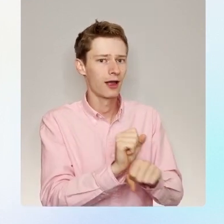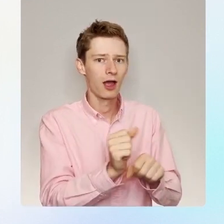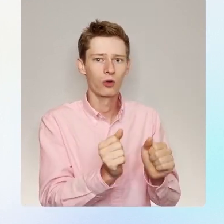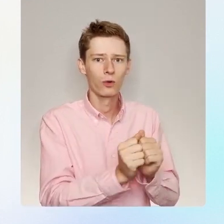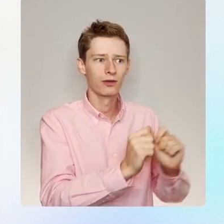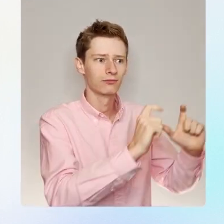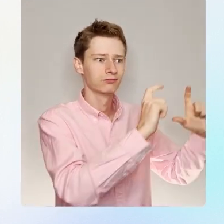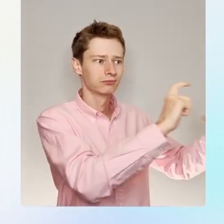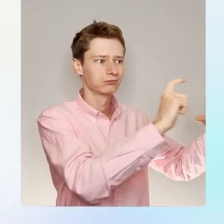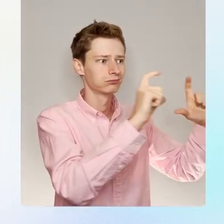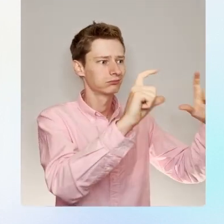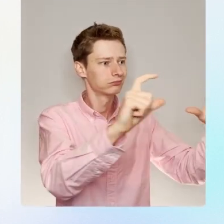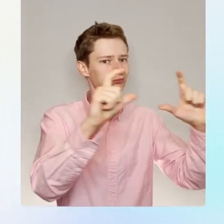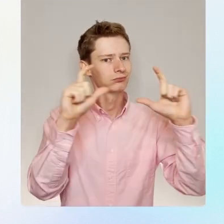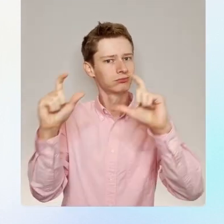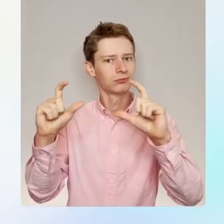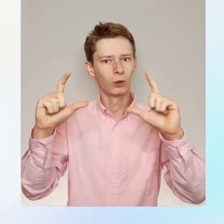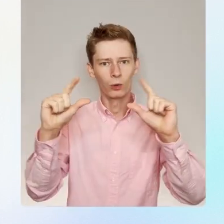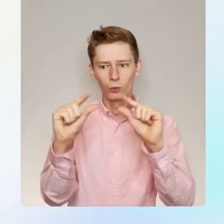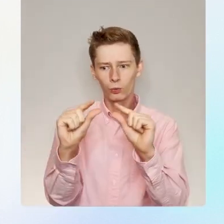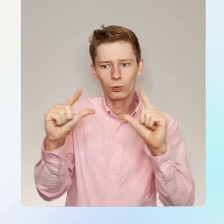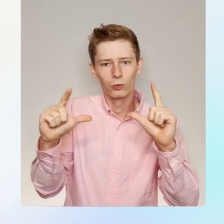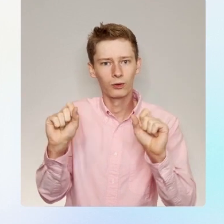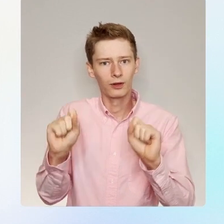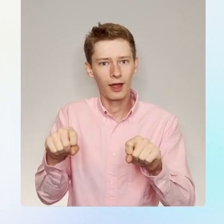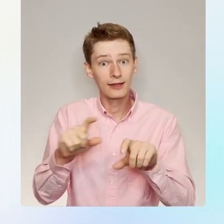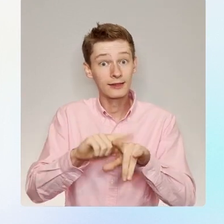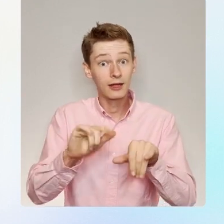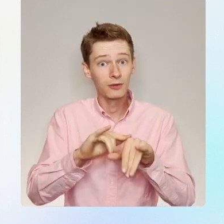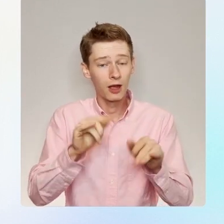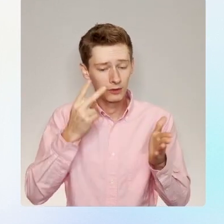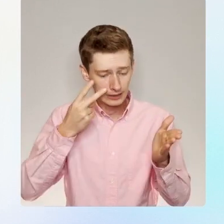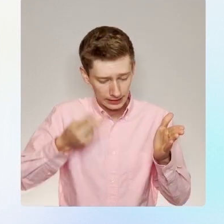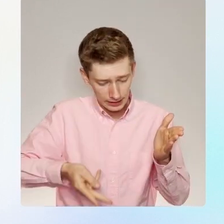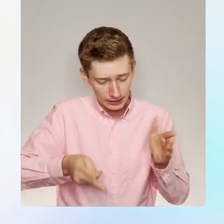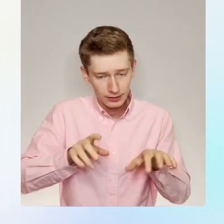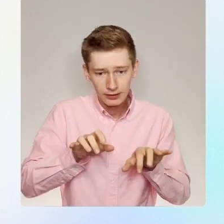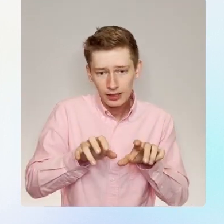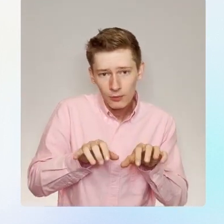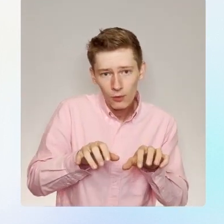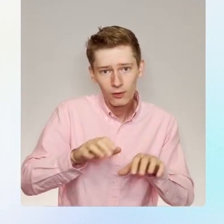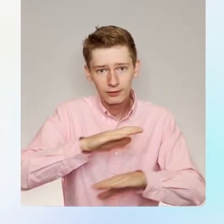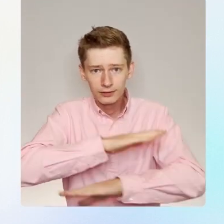with multiple resizable screens all around you, but you need to be able to see your physical desk